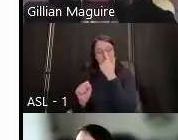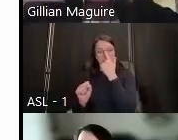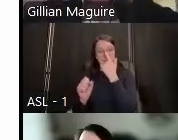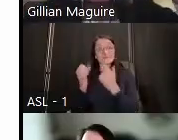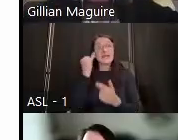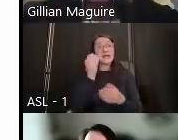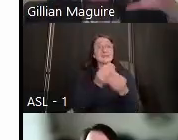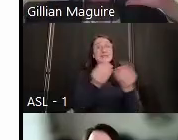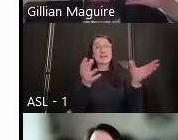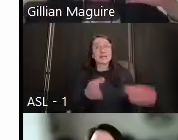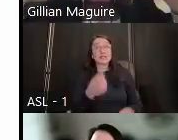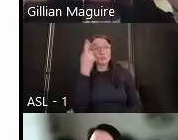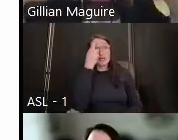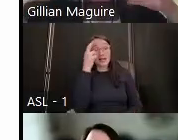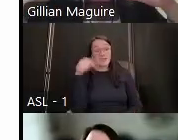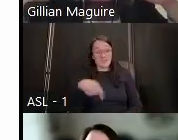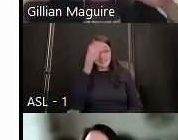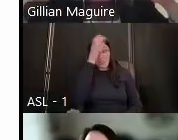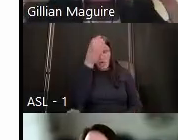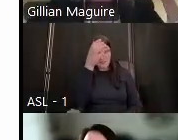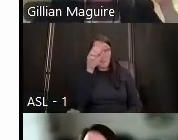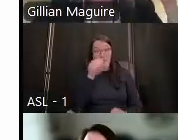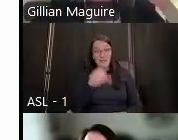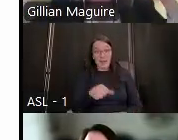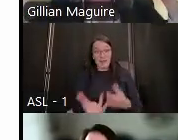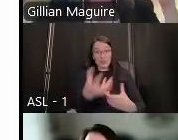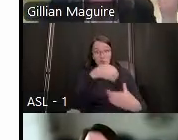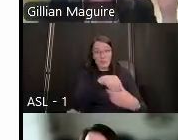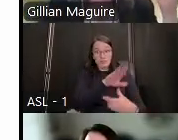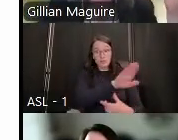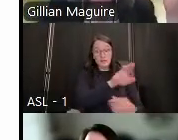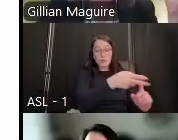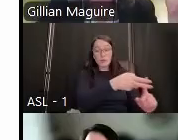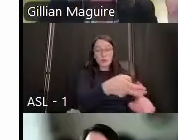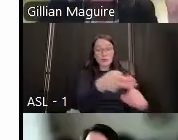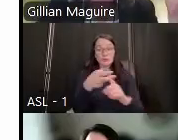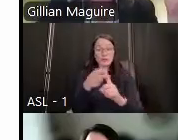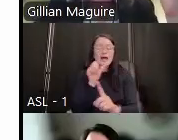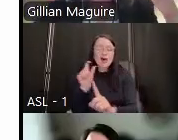can embed this concept into how they recruit beyond the Microsoft contract that they're on.